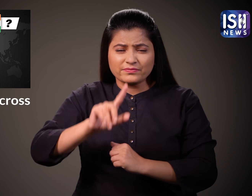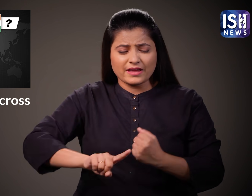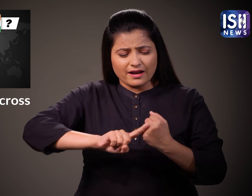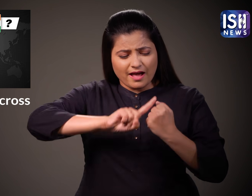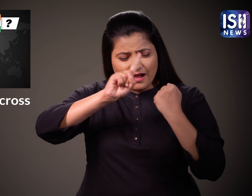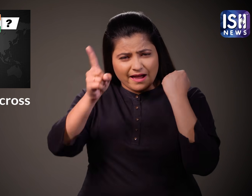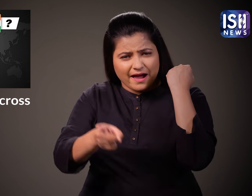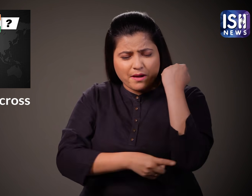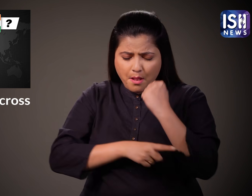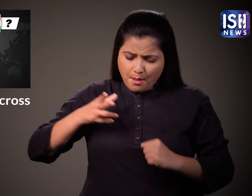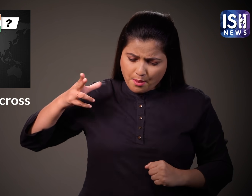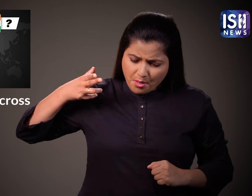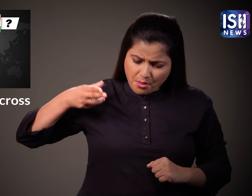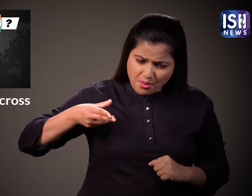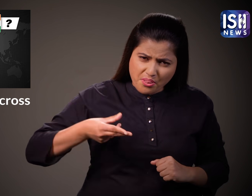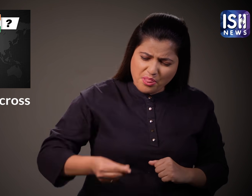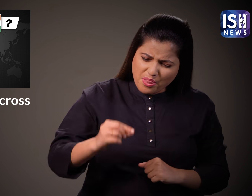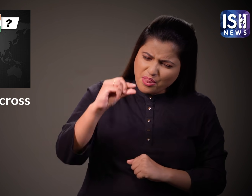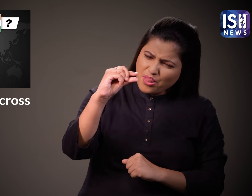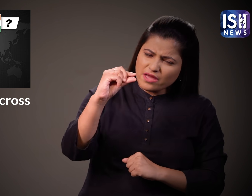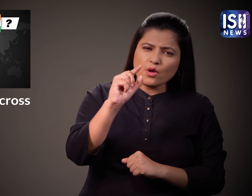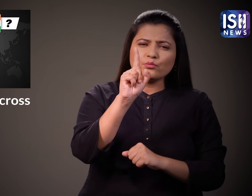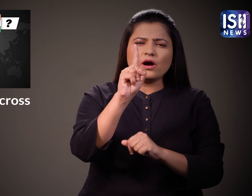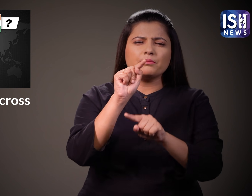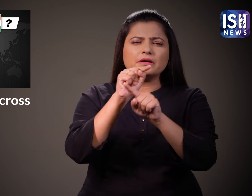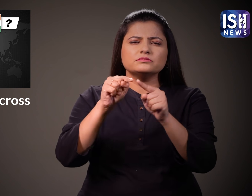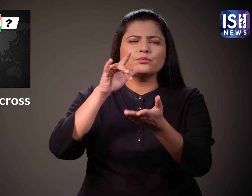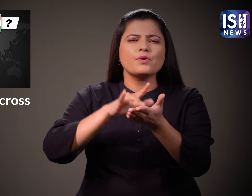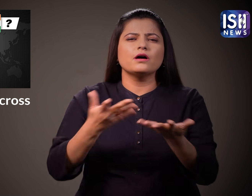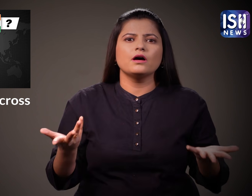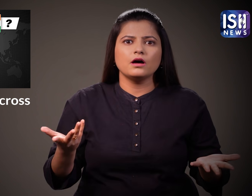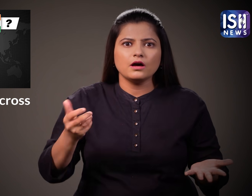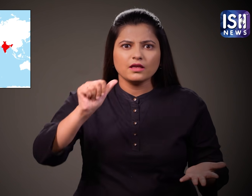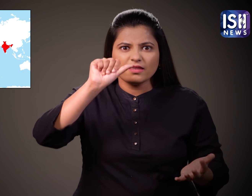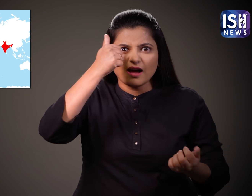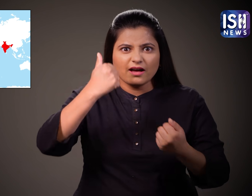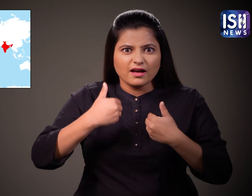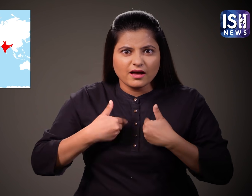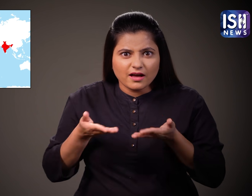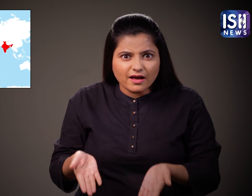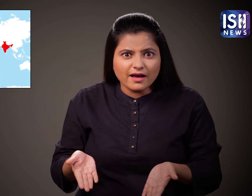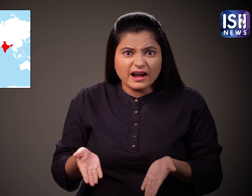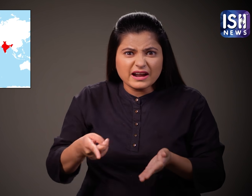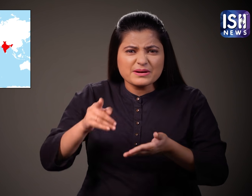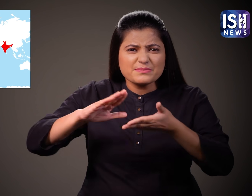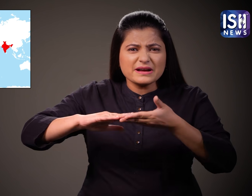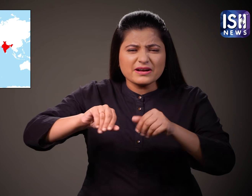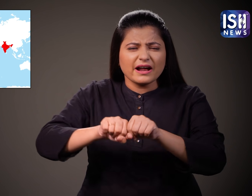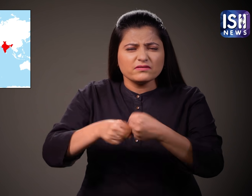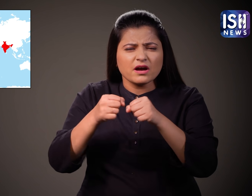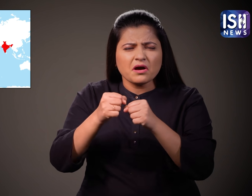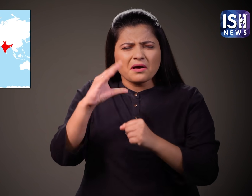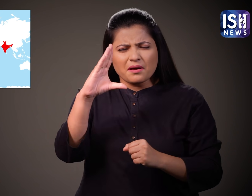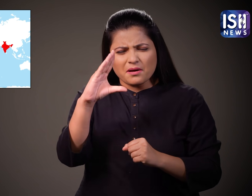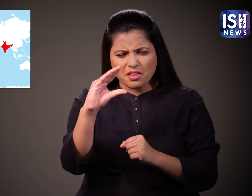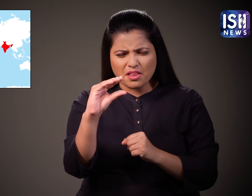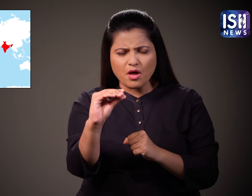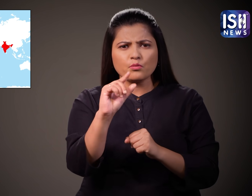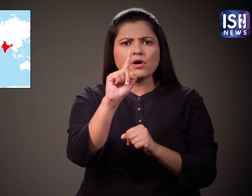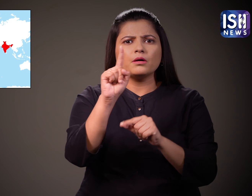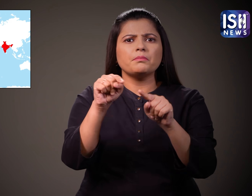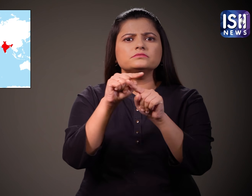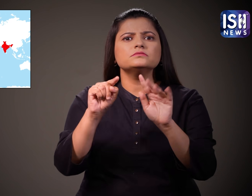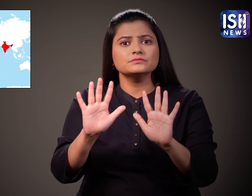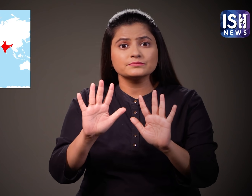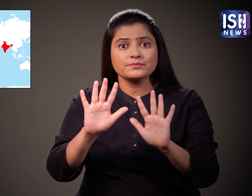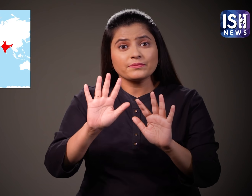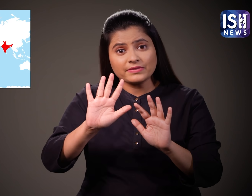India is at the last place with a divorce rate of just 1%